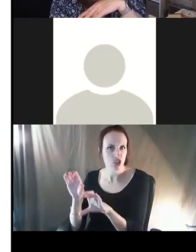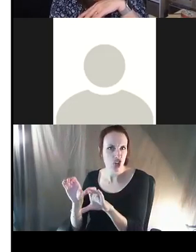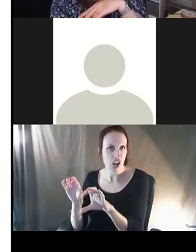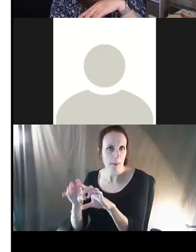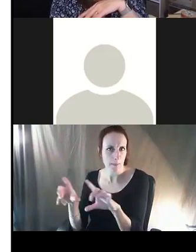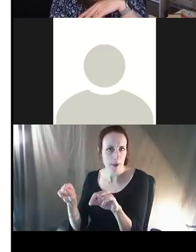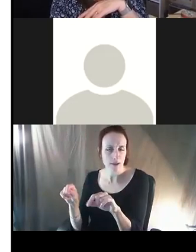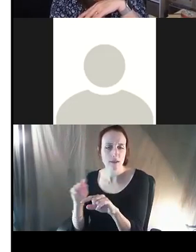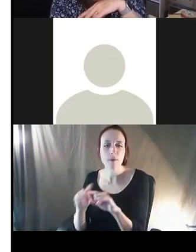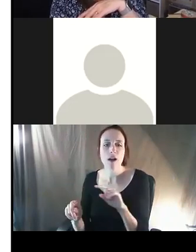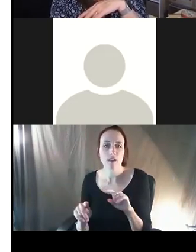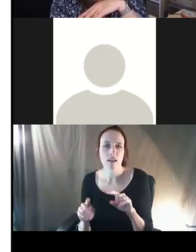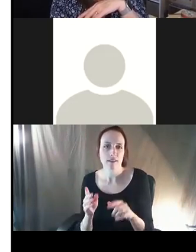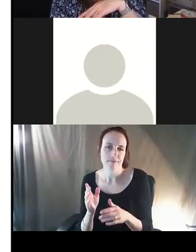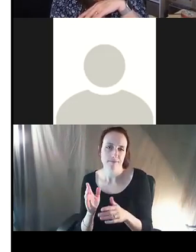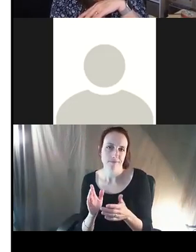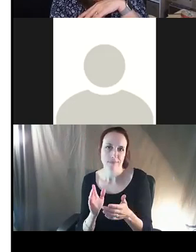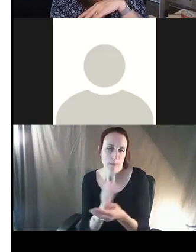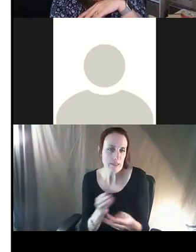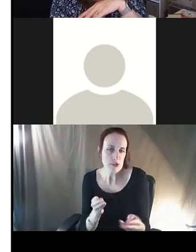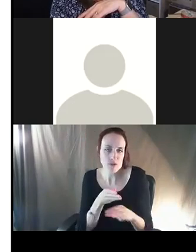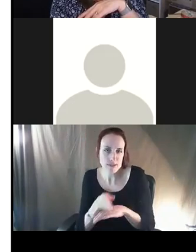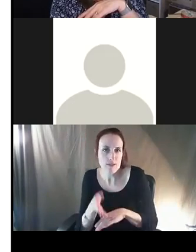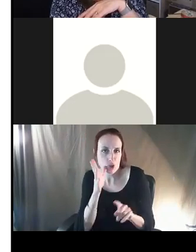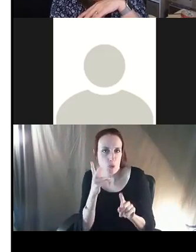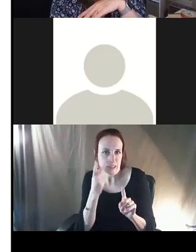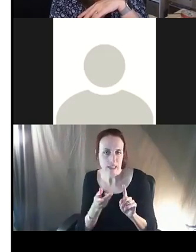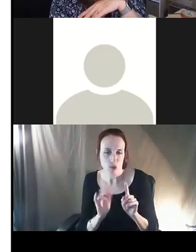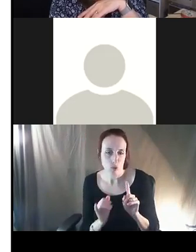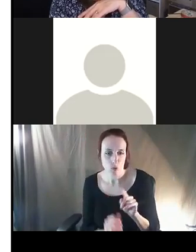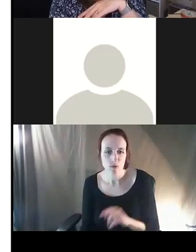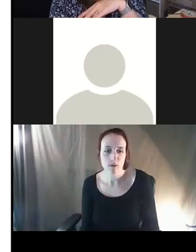have the handout.